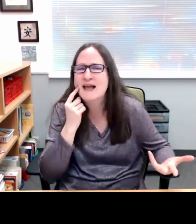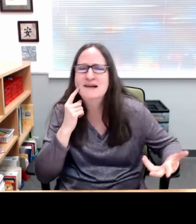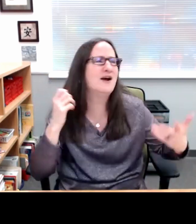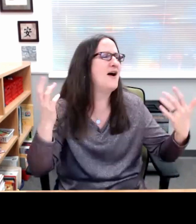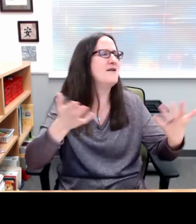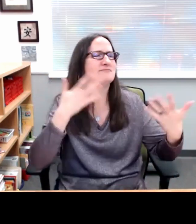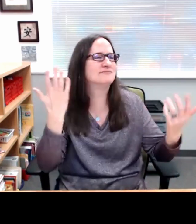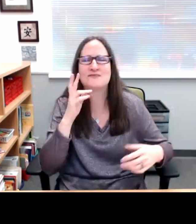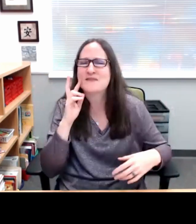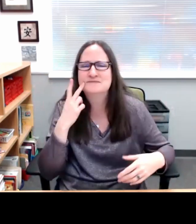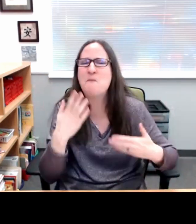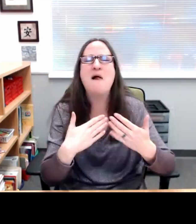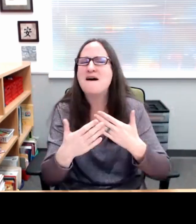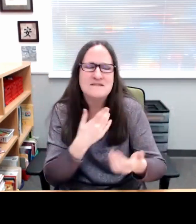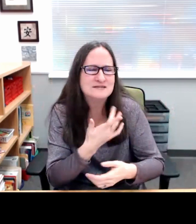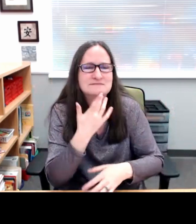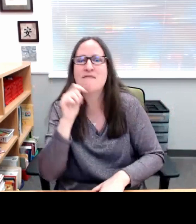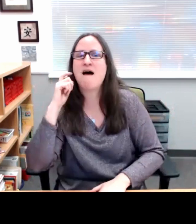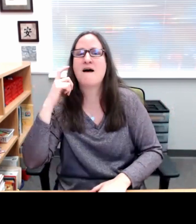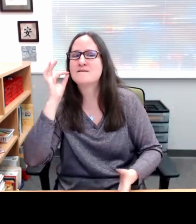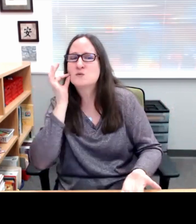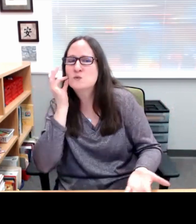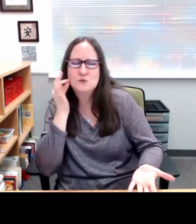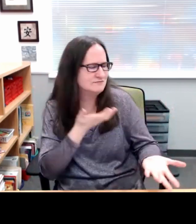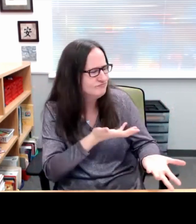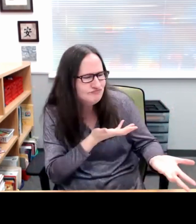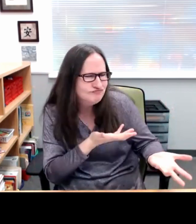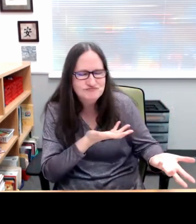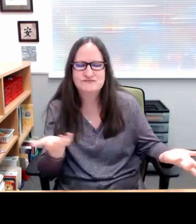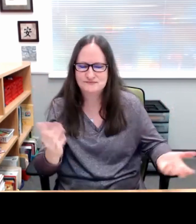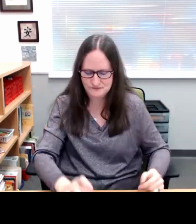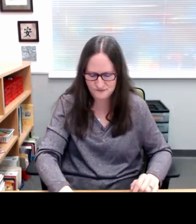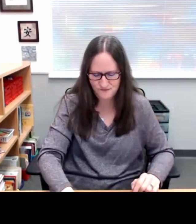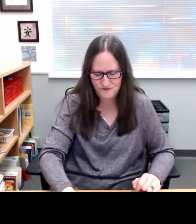What does that taste like? Or this is a candy or a taste of vegetable or this fruit.